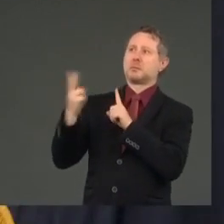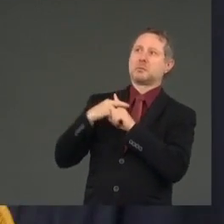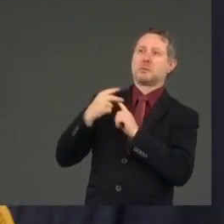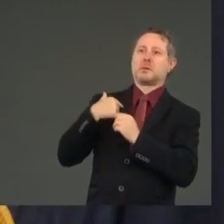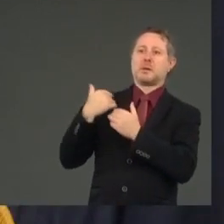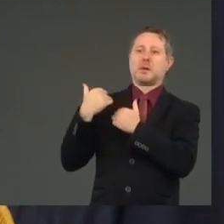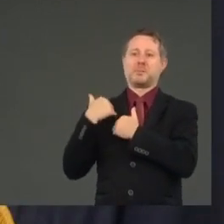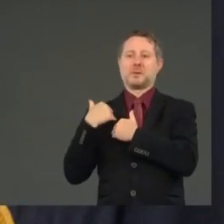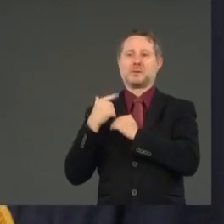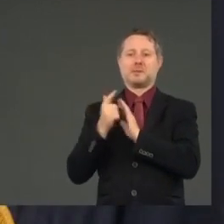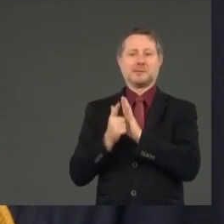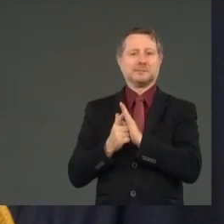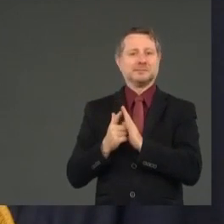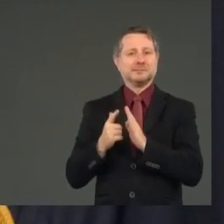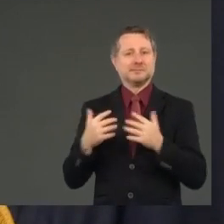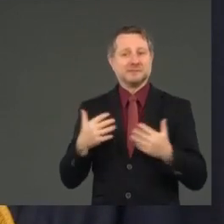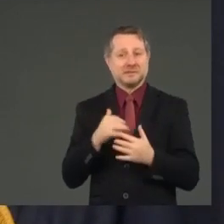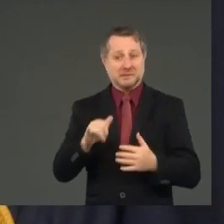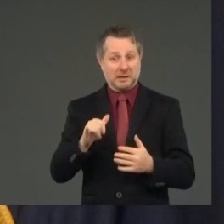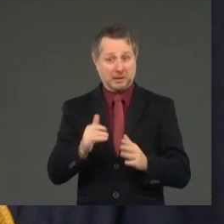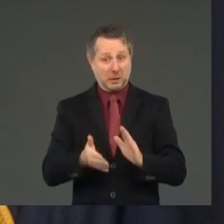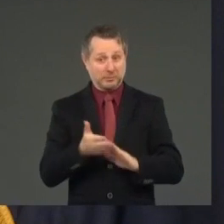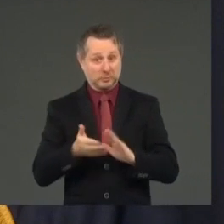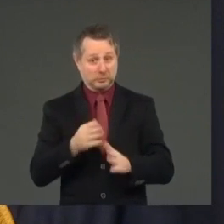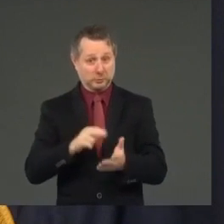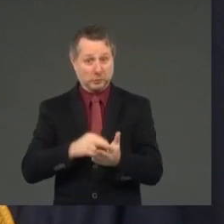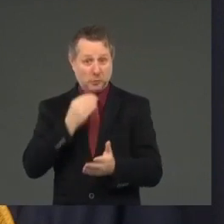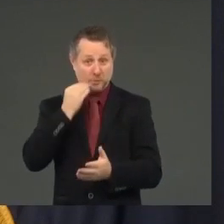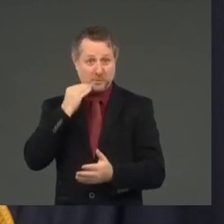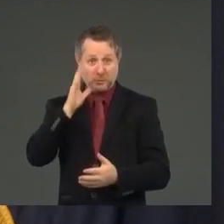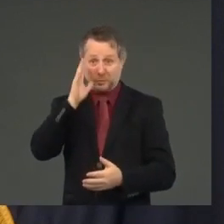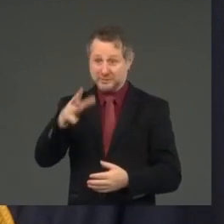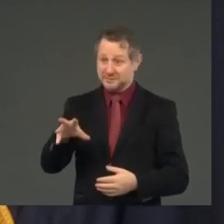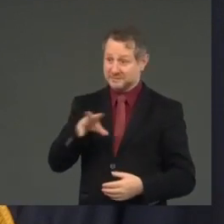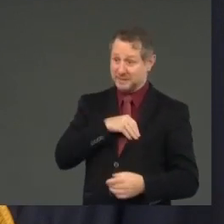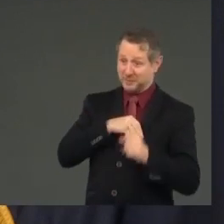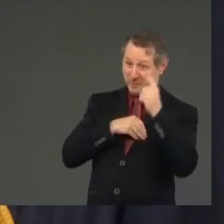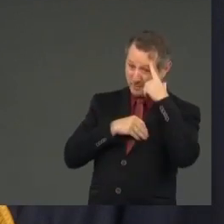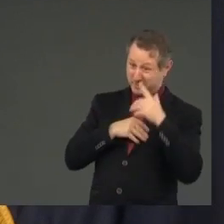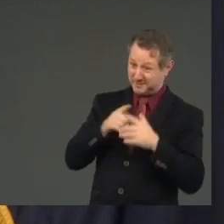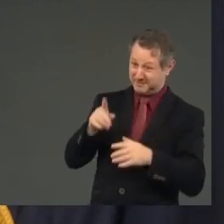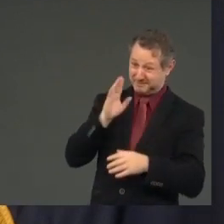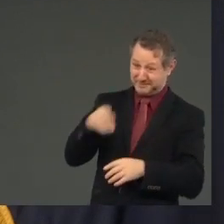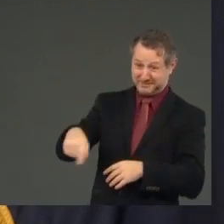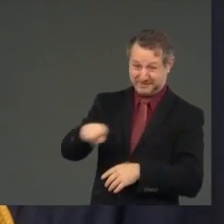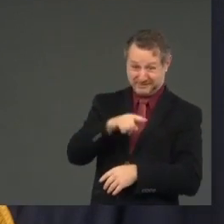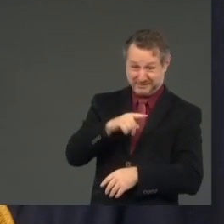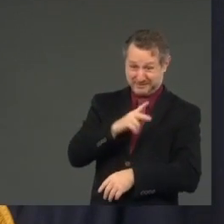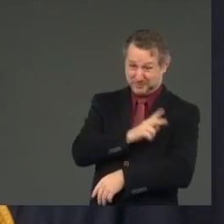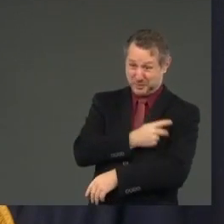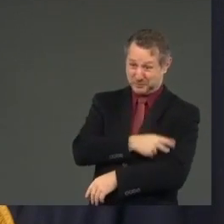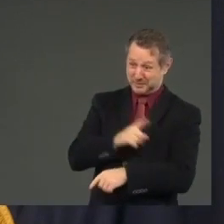Reporter: SHIELD THE NURSING HOMES FROM LEGAL LIABILITY --